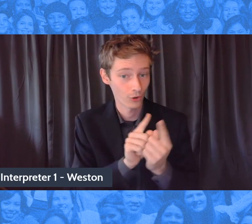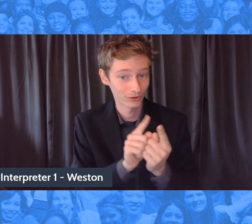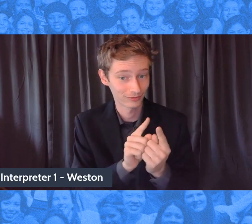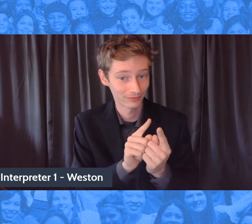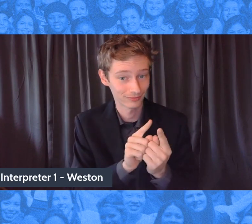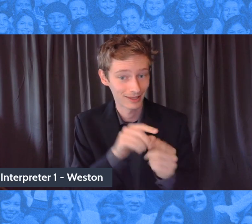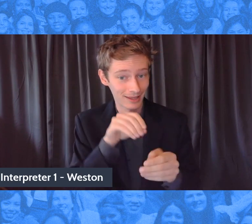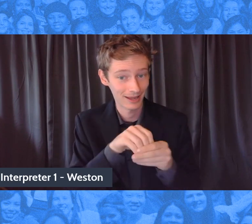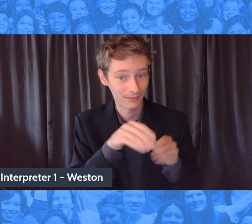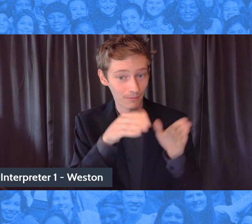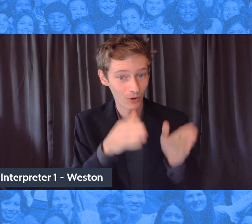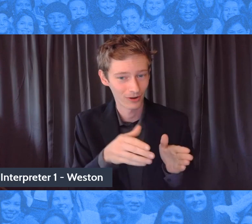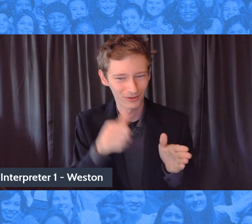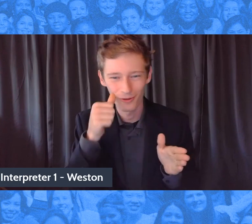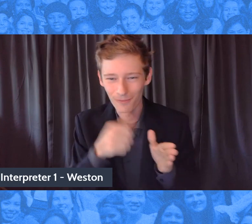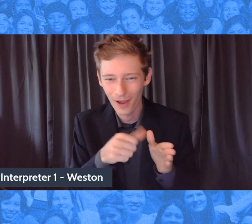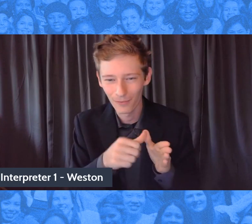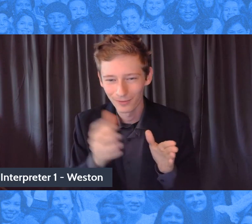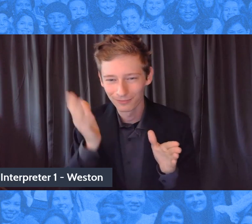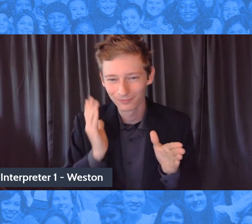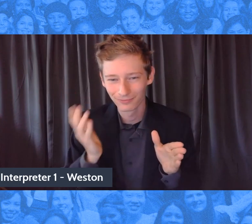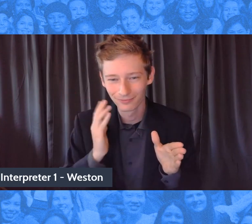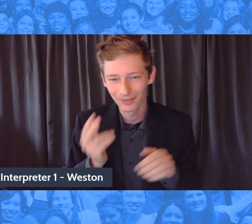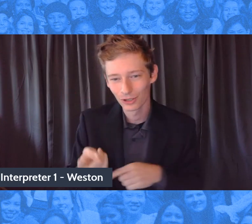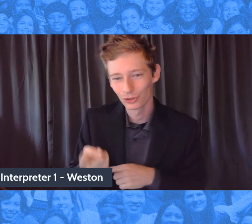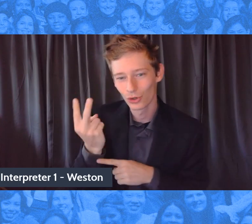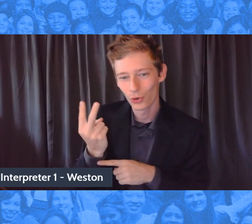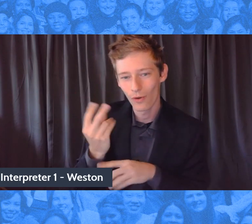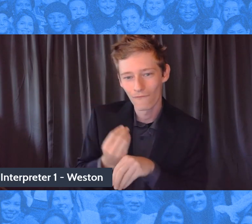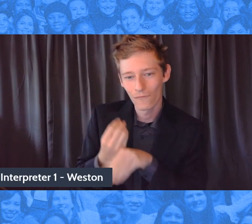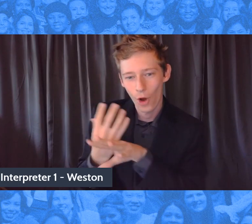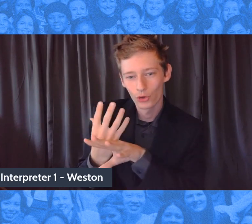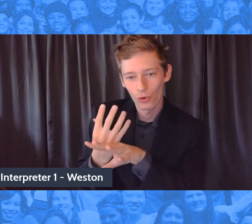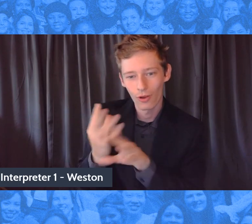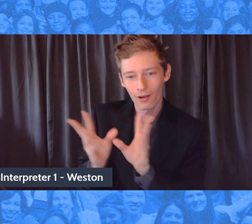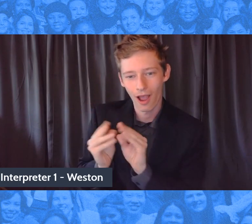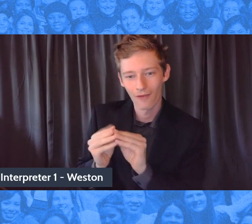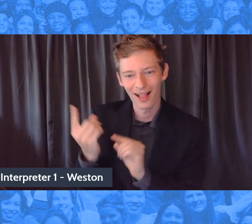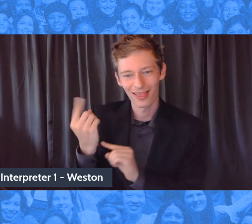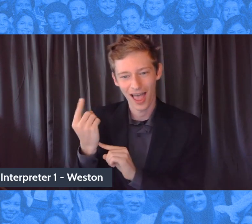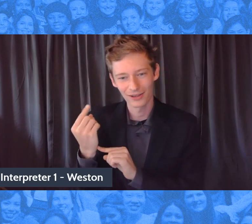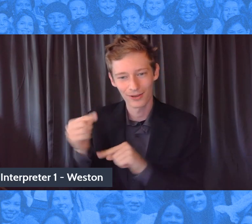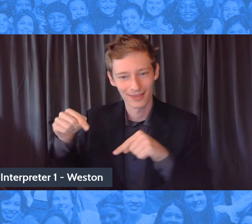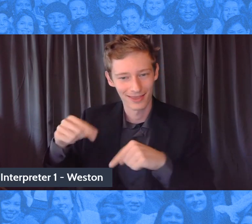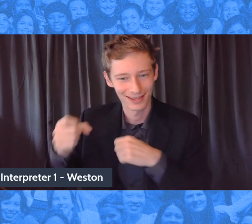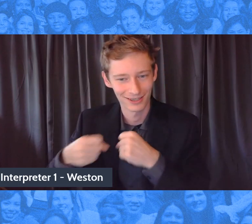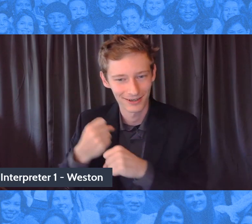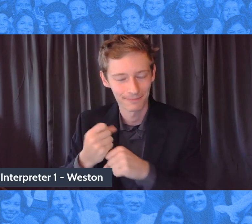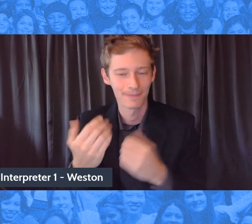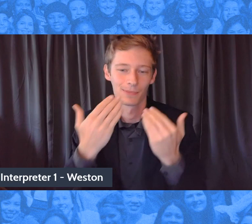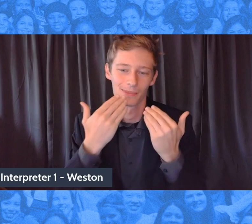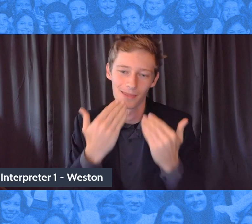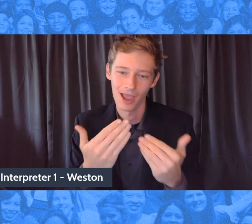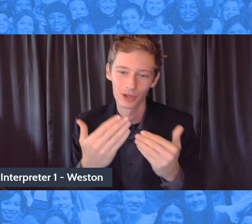And two awesome virtual conferences; last year and this year. Thank you so much for joining us.